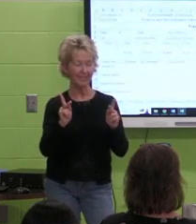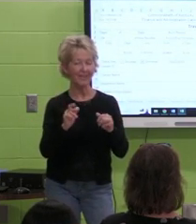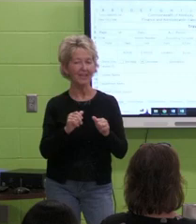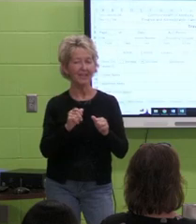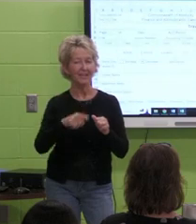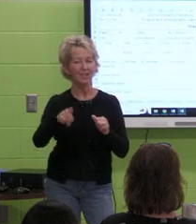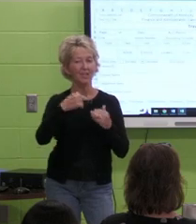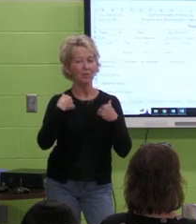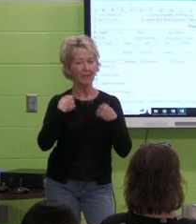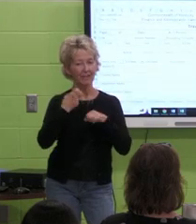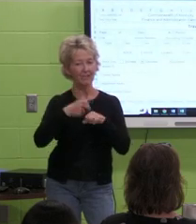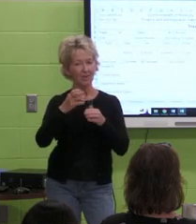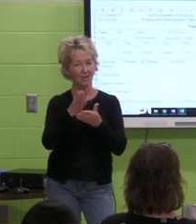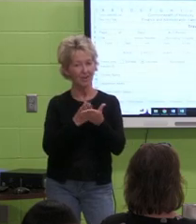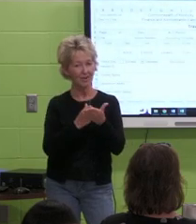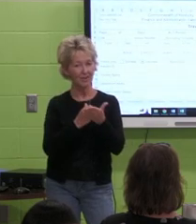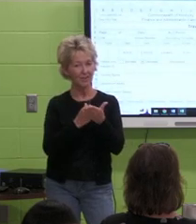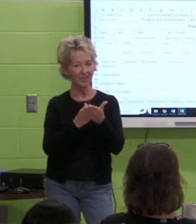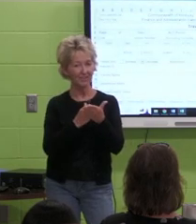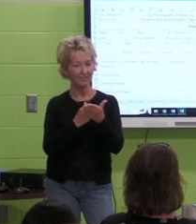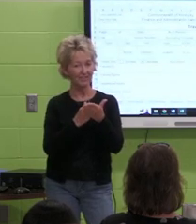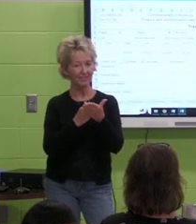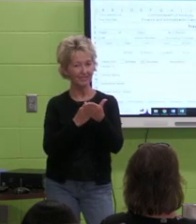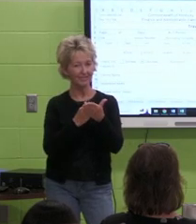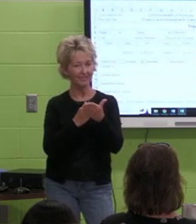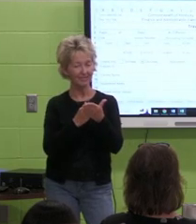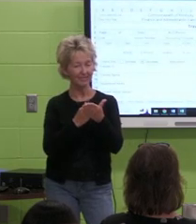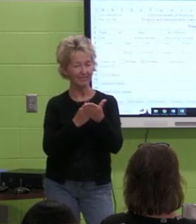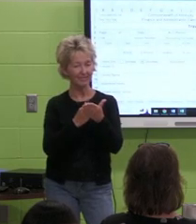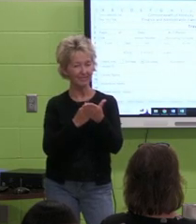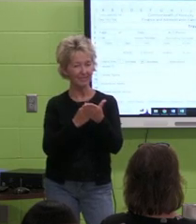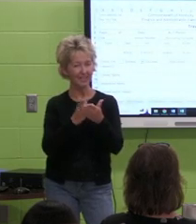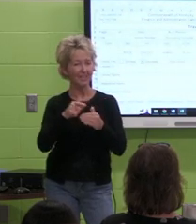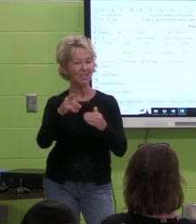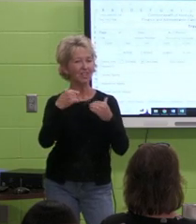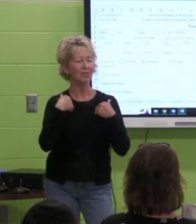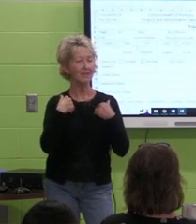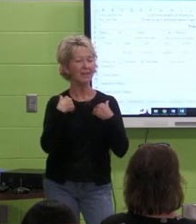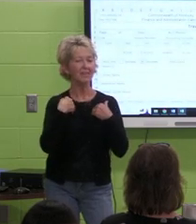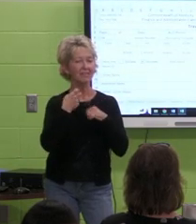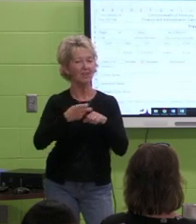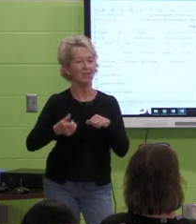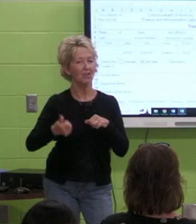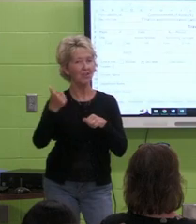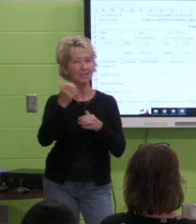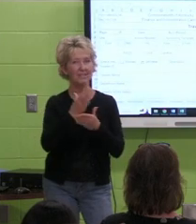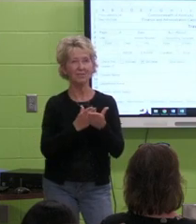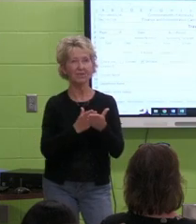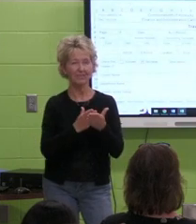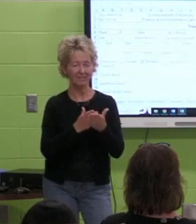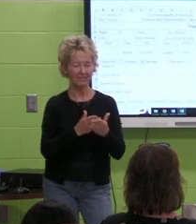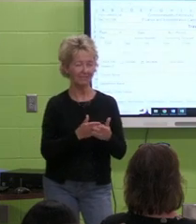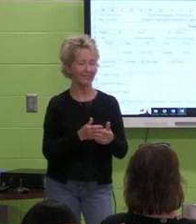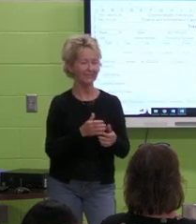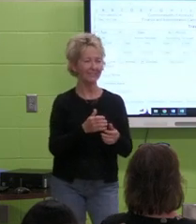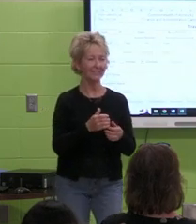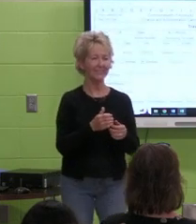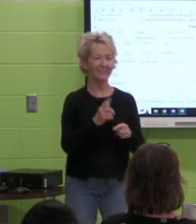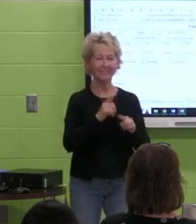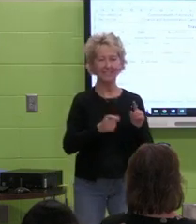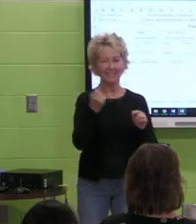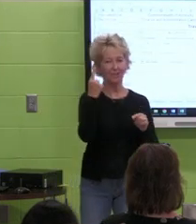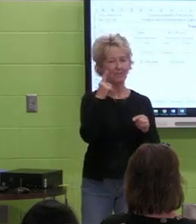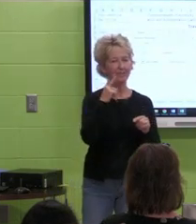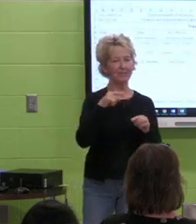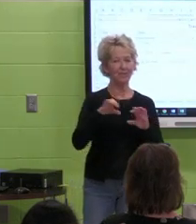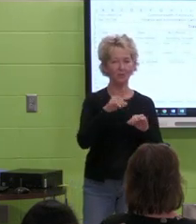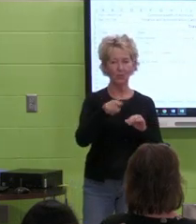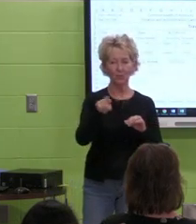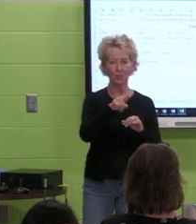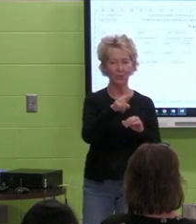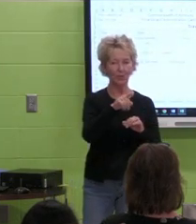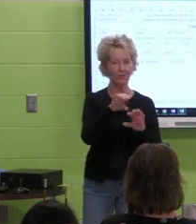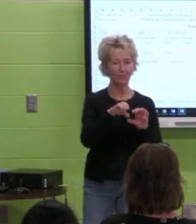have the hard part you all have the hardest part I I wouldn't even fathom doing what you all do I